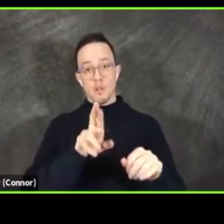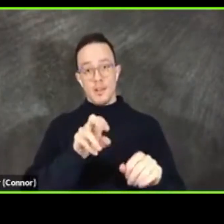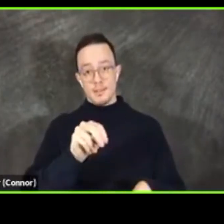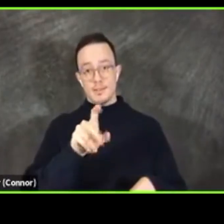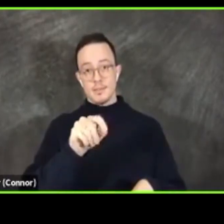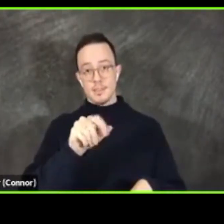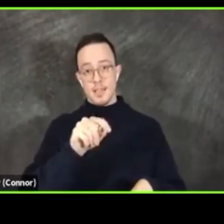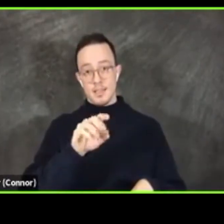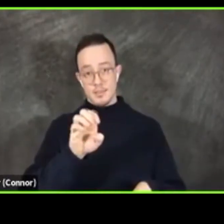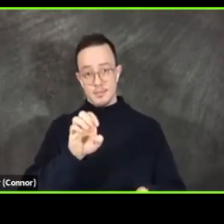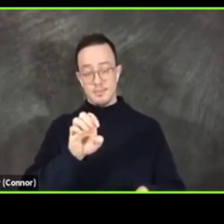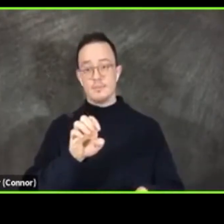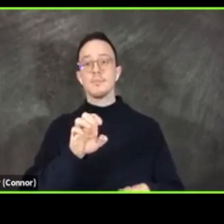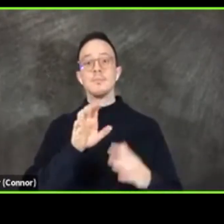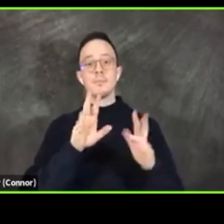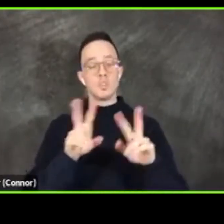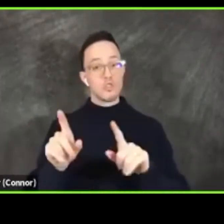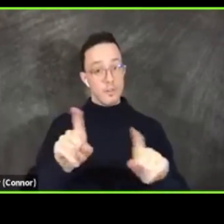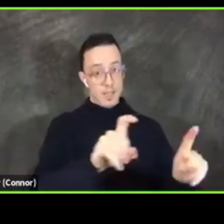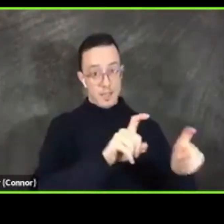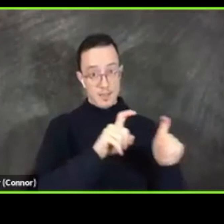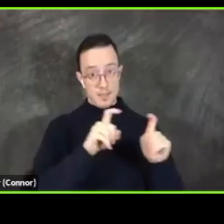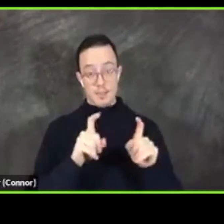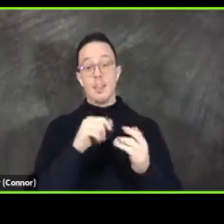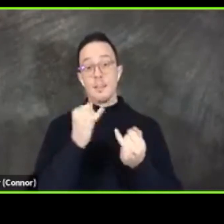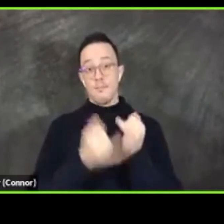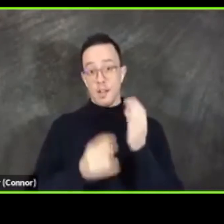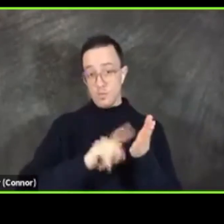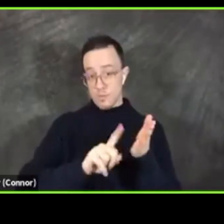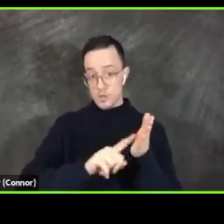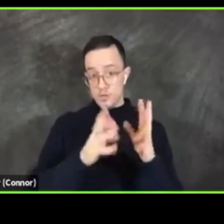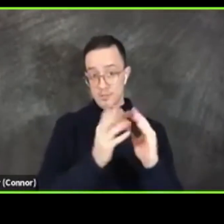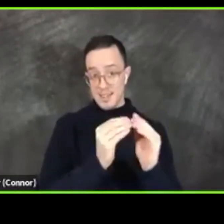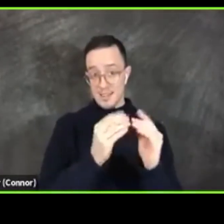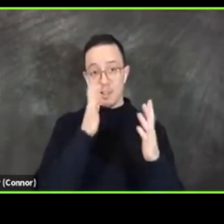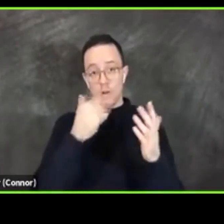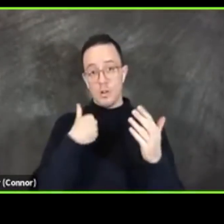AND A FINAL RESEARCH MEETING THAT WILL CONTINUE TO INFORM OUR PUBLICATION OF OUR FINDINGS